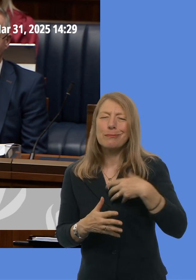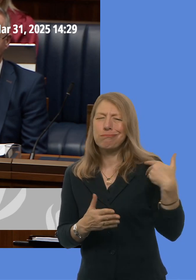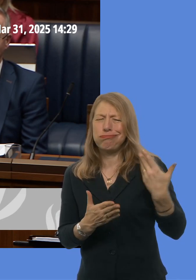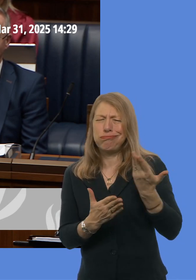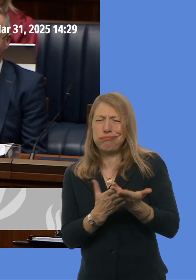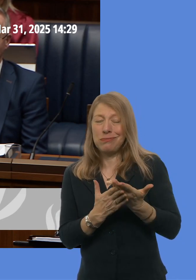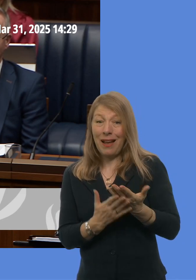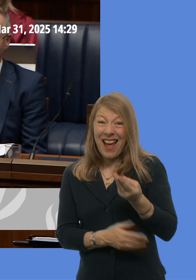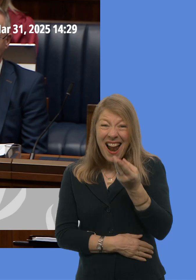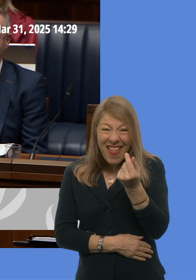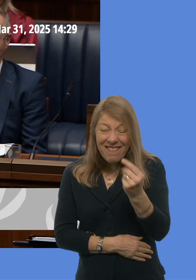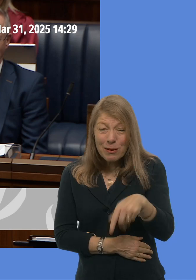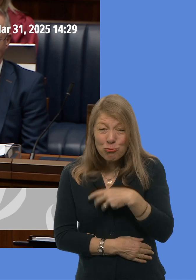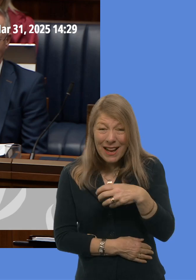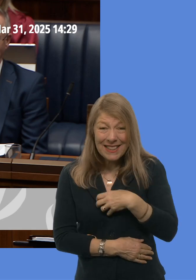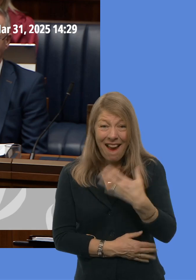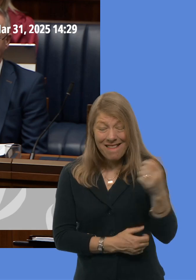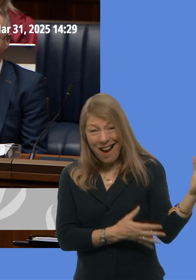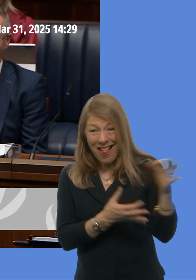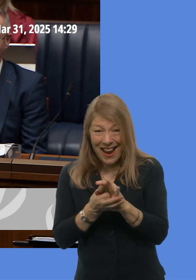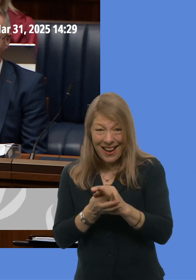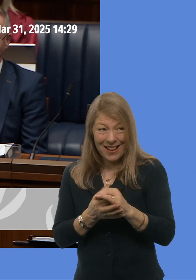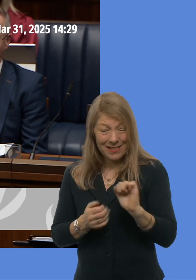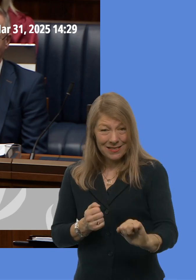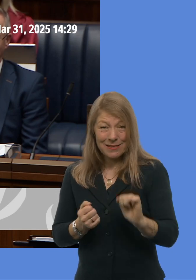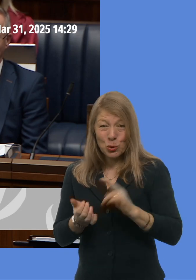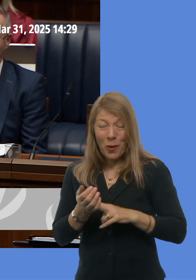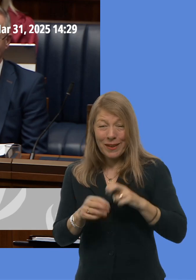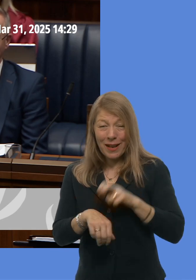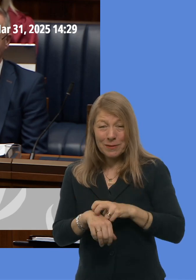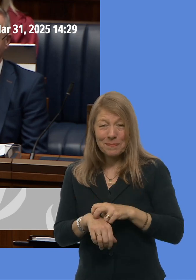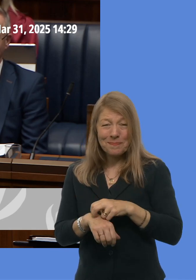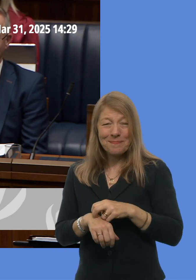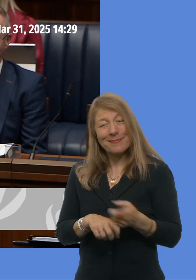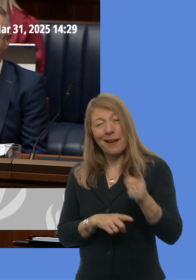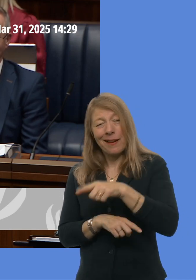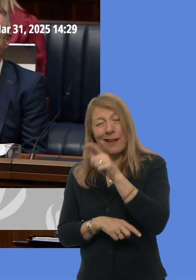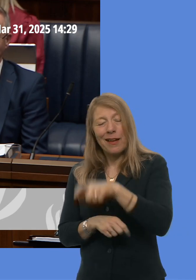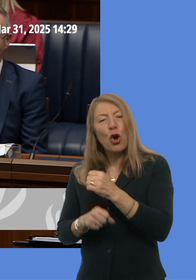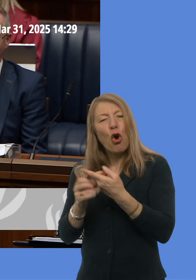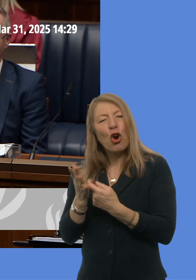job of promoting this all week. He said I am pretty sure that by the time it gets to the 250th anniversary